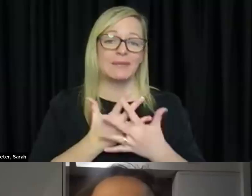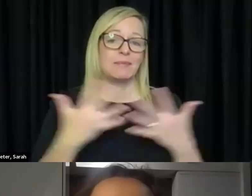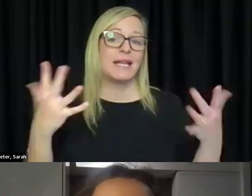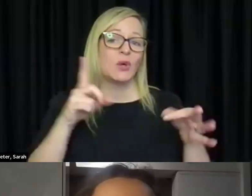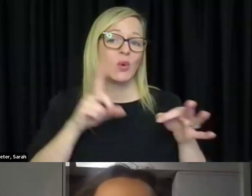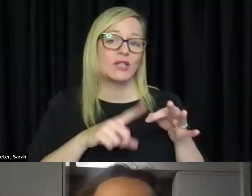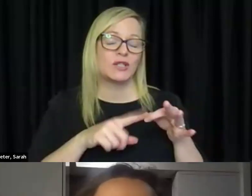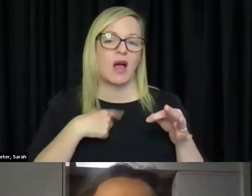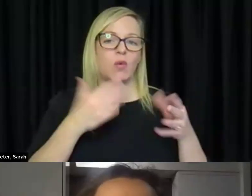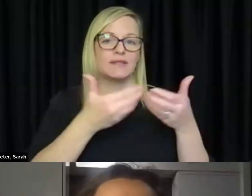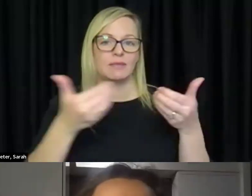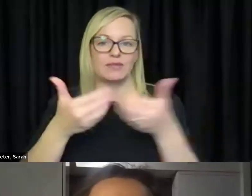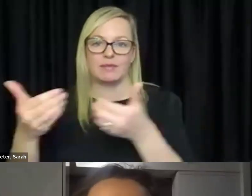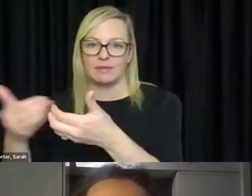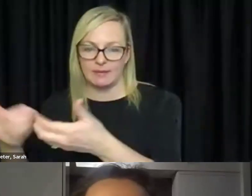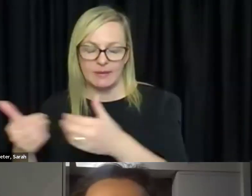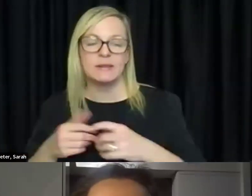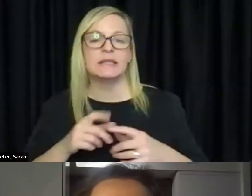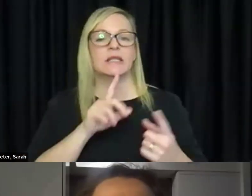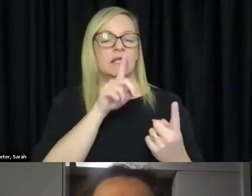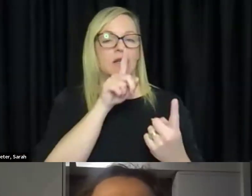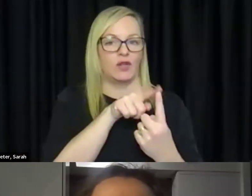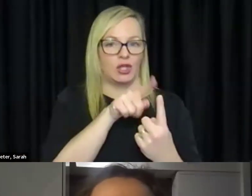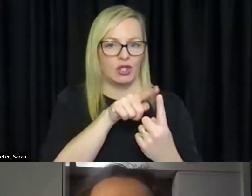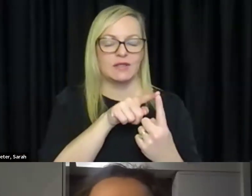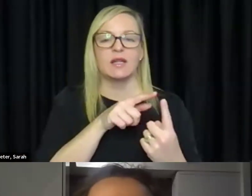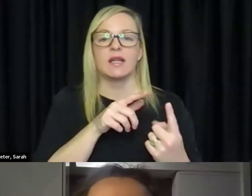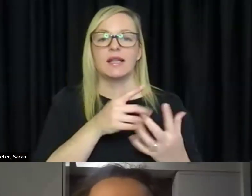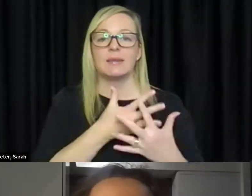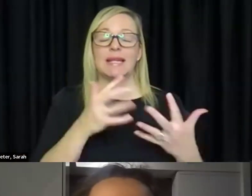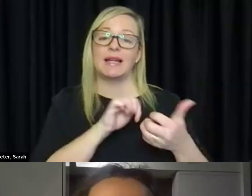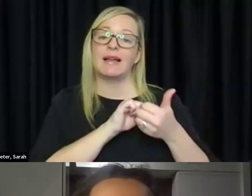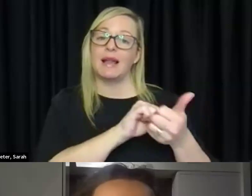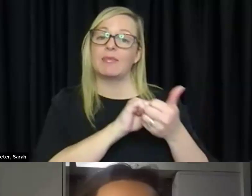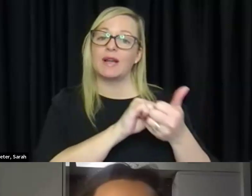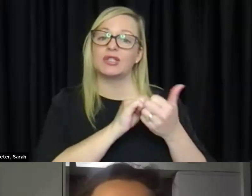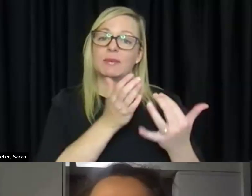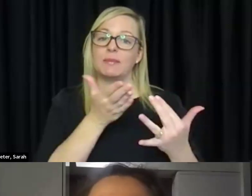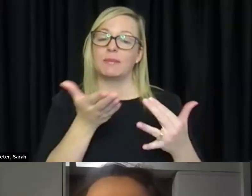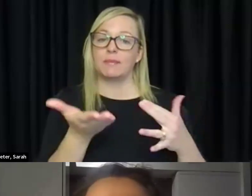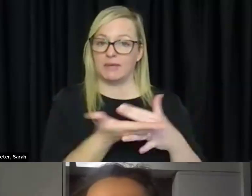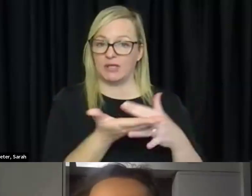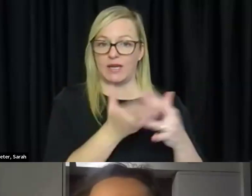break it down one by one. The big collaboration there is between writers and publishers and Eliza